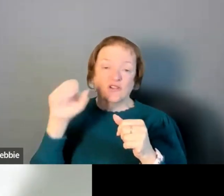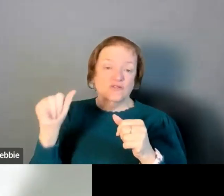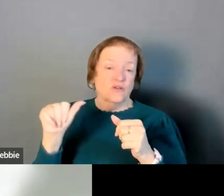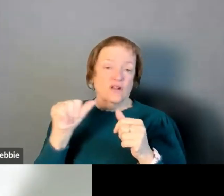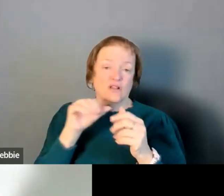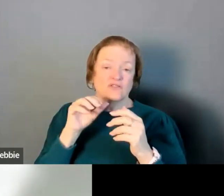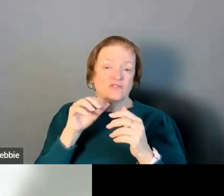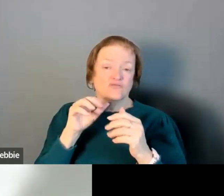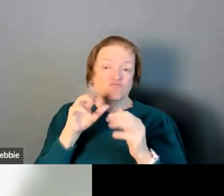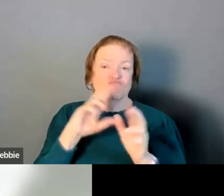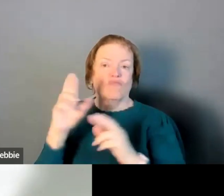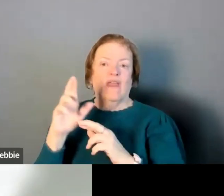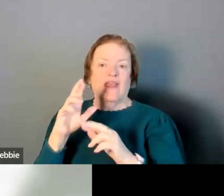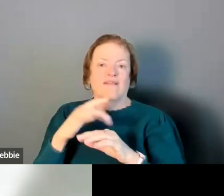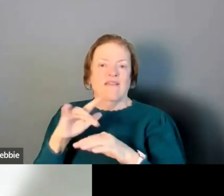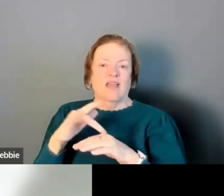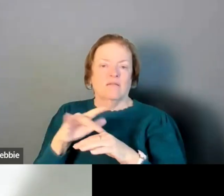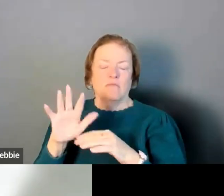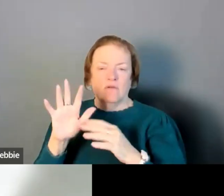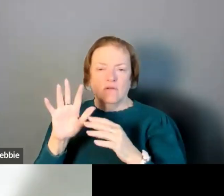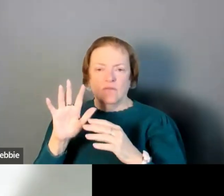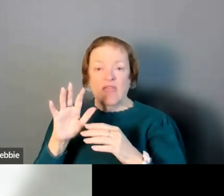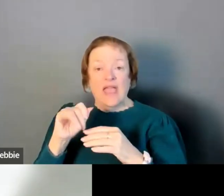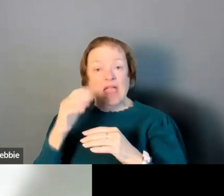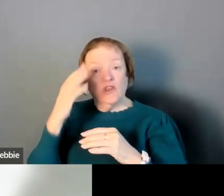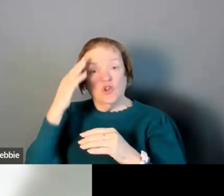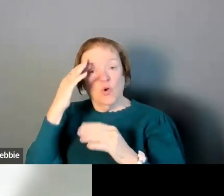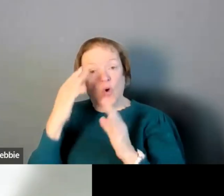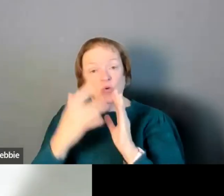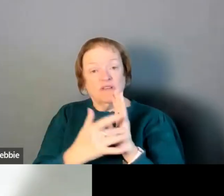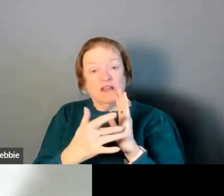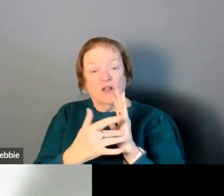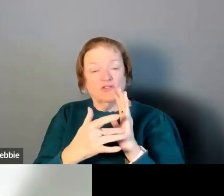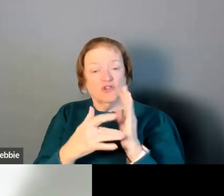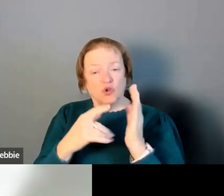And you are kind of technical savvy, and you just you can just check it instead of you know,